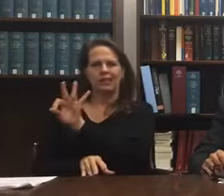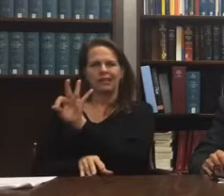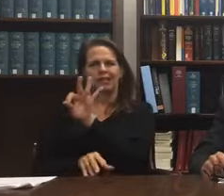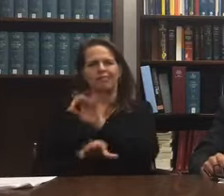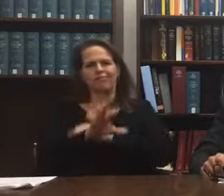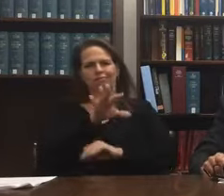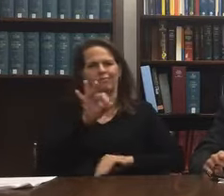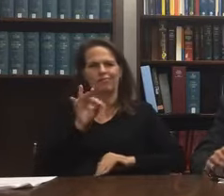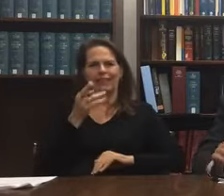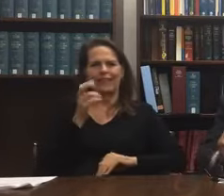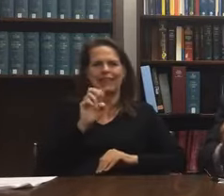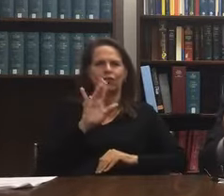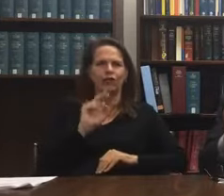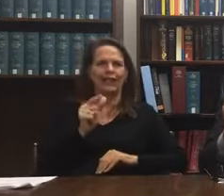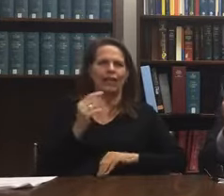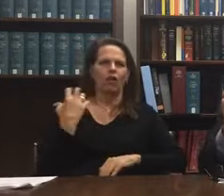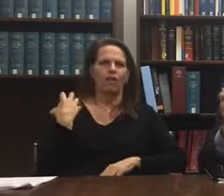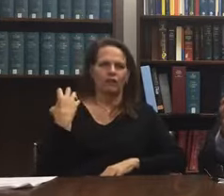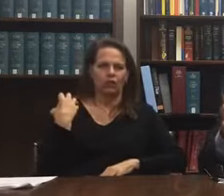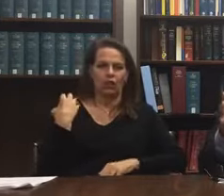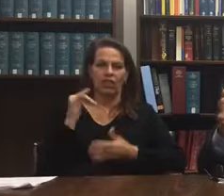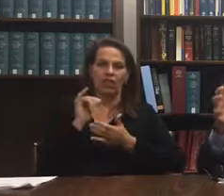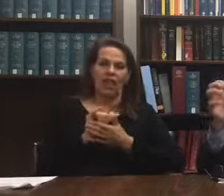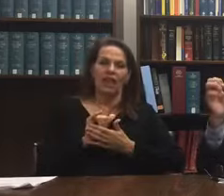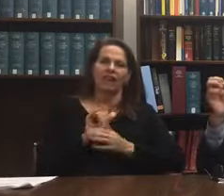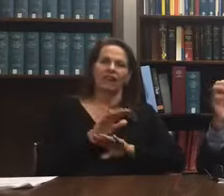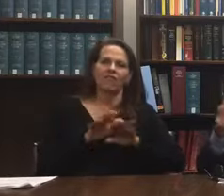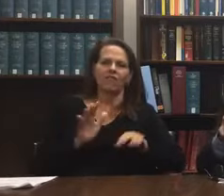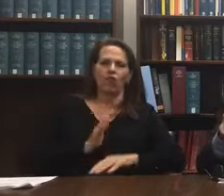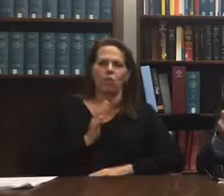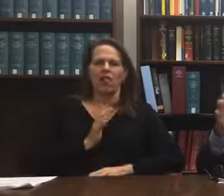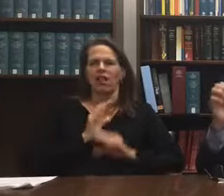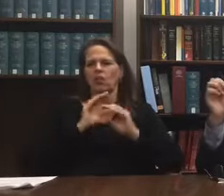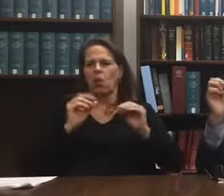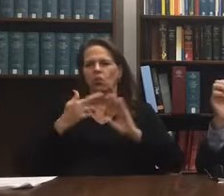officer the informality goes to there's no rules of evidence there's no rules of